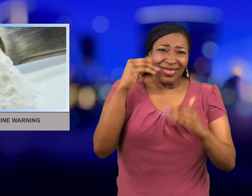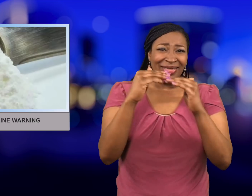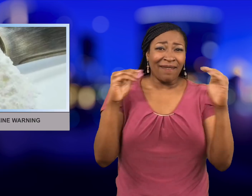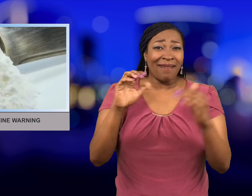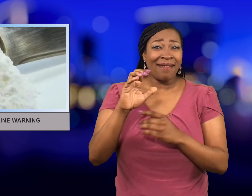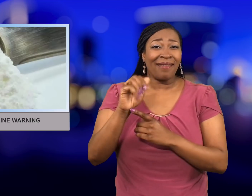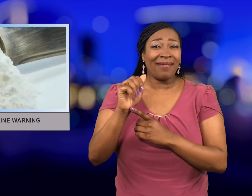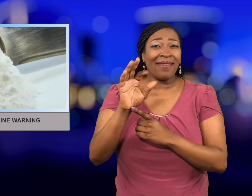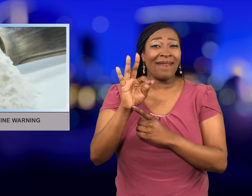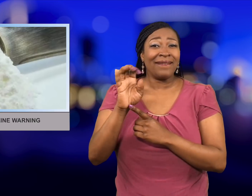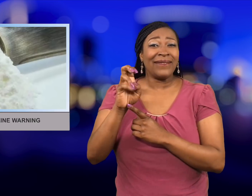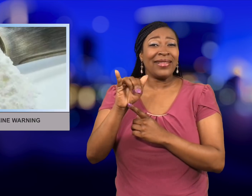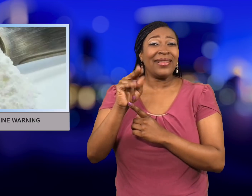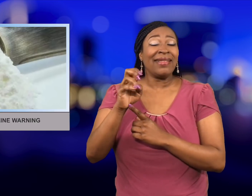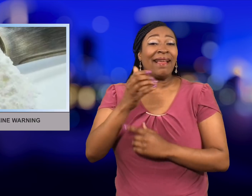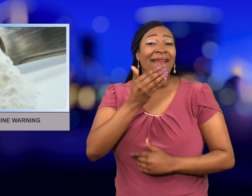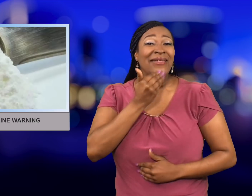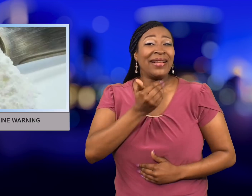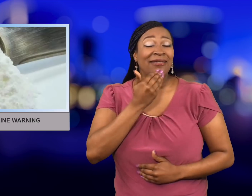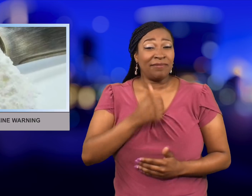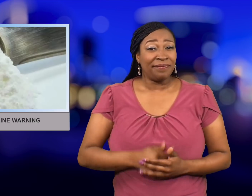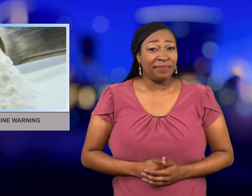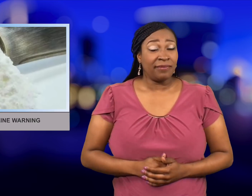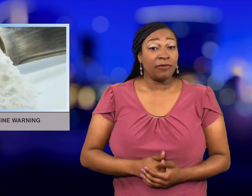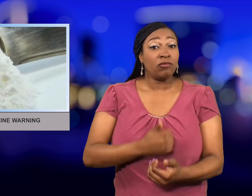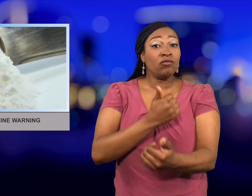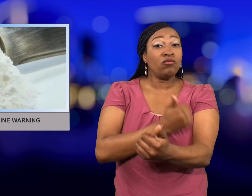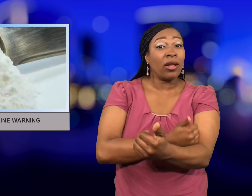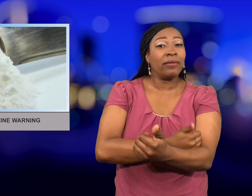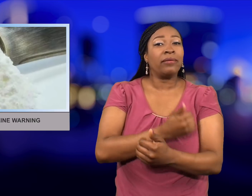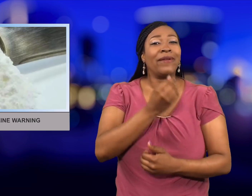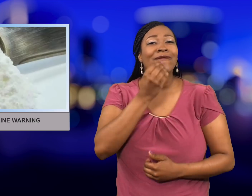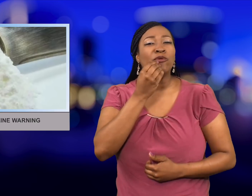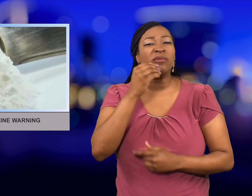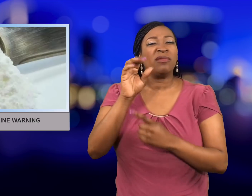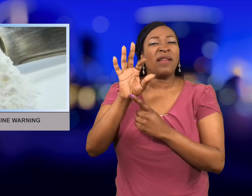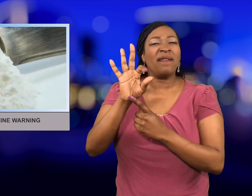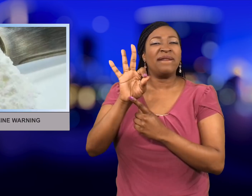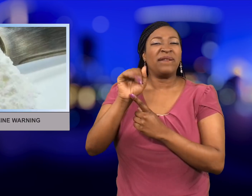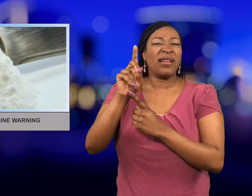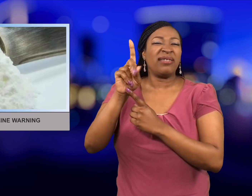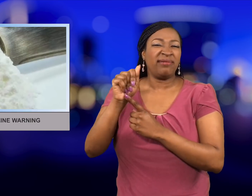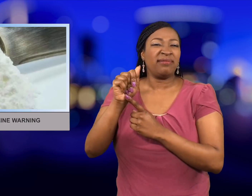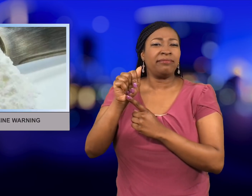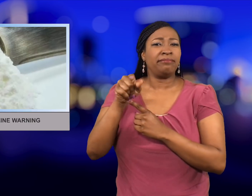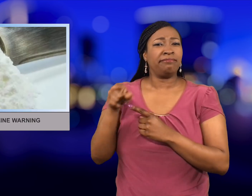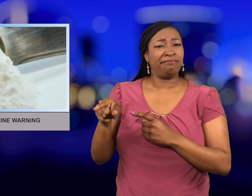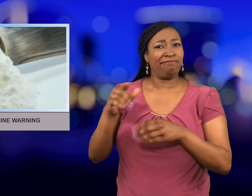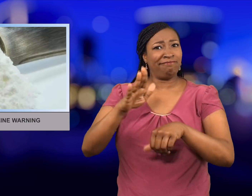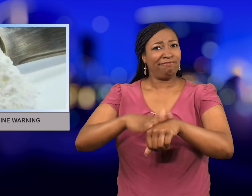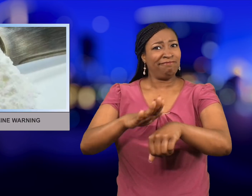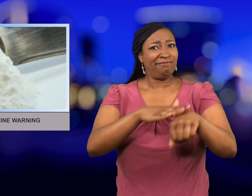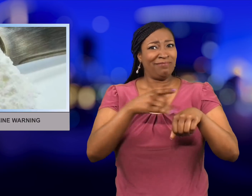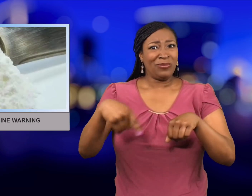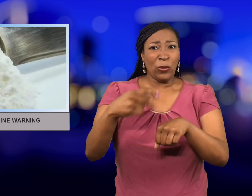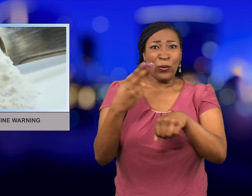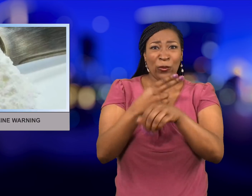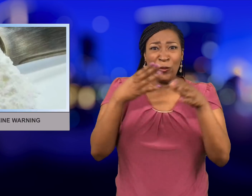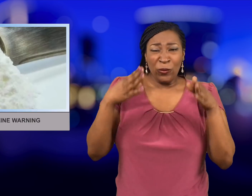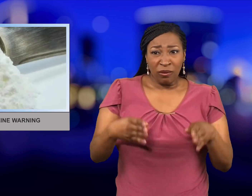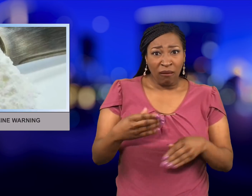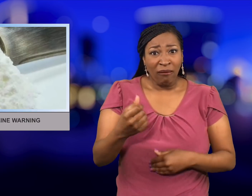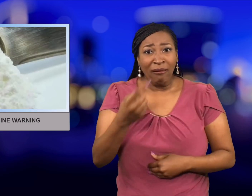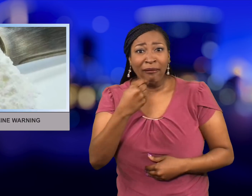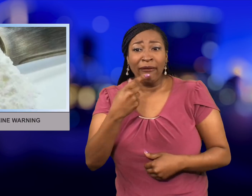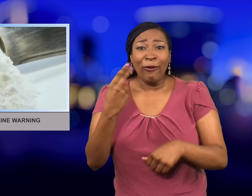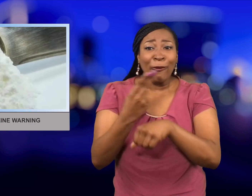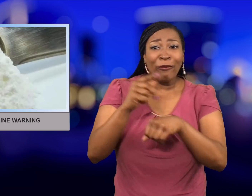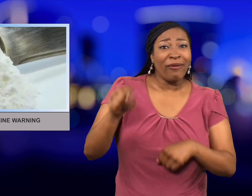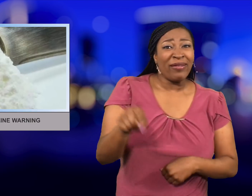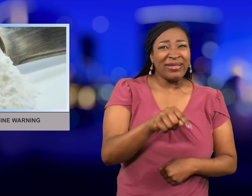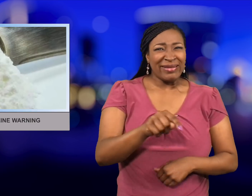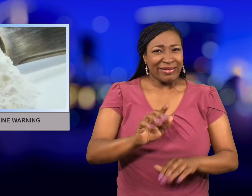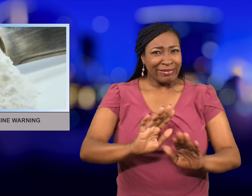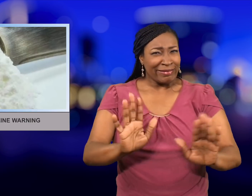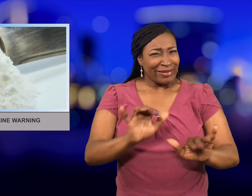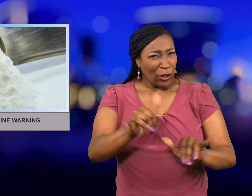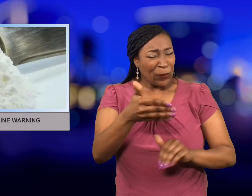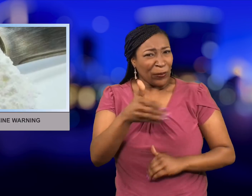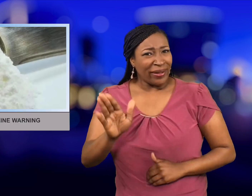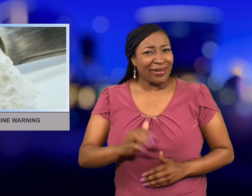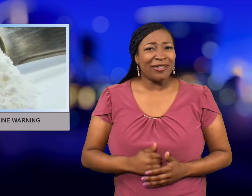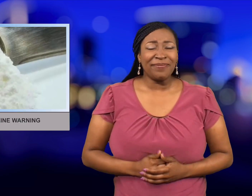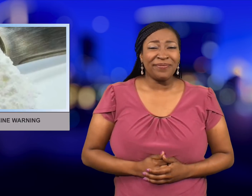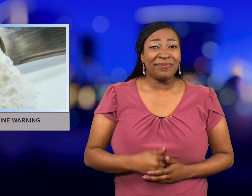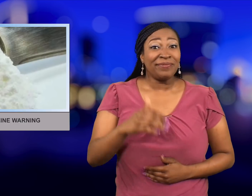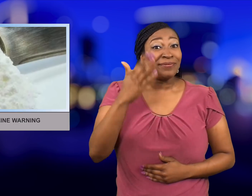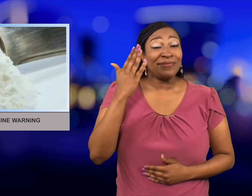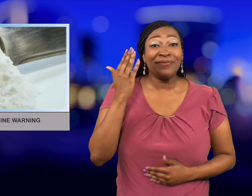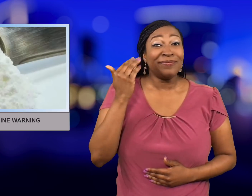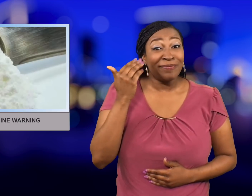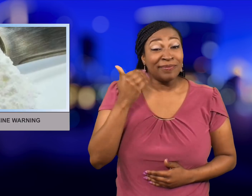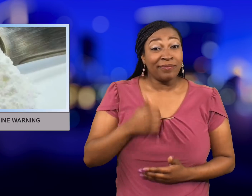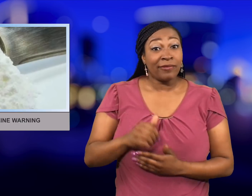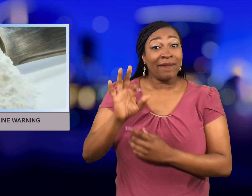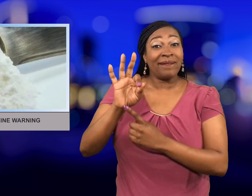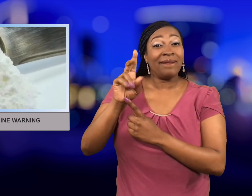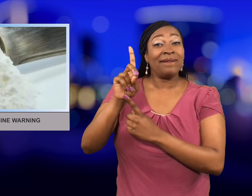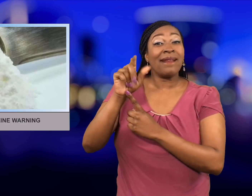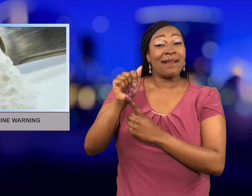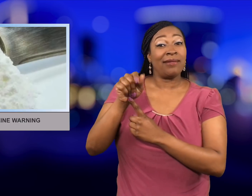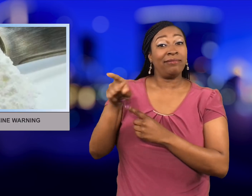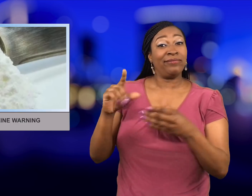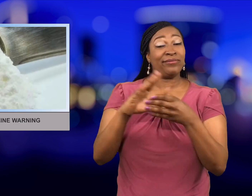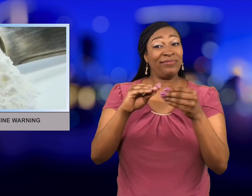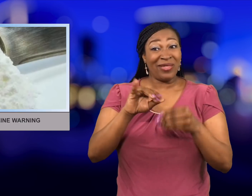and liquid dietary supplements with high concentrations of caffeine.